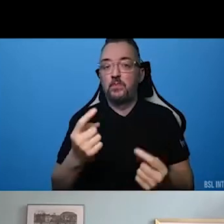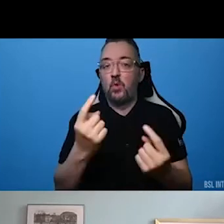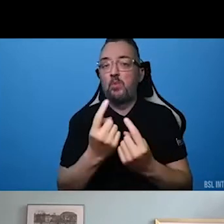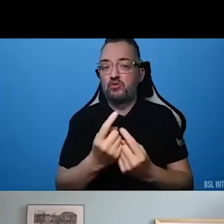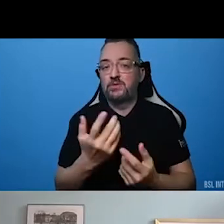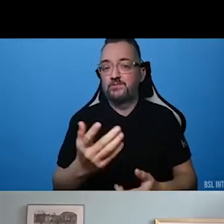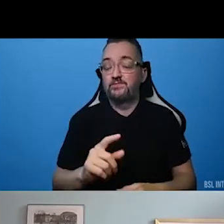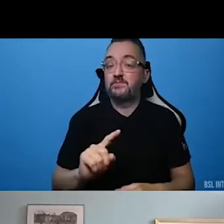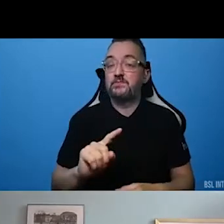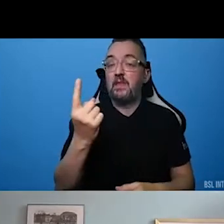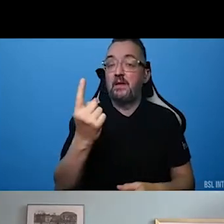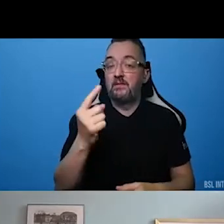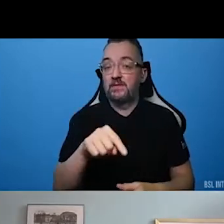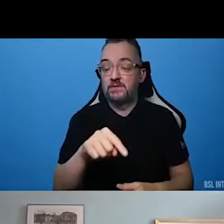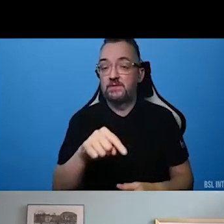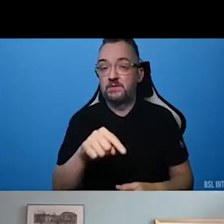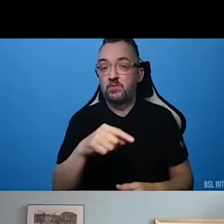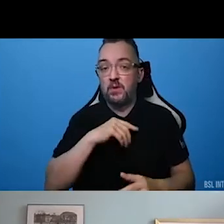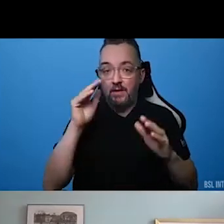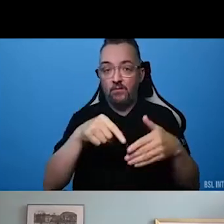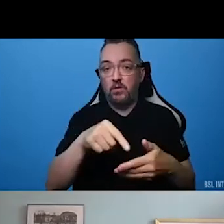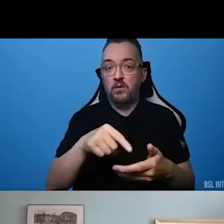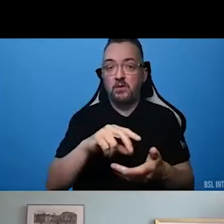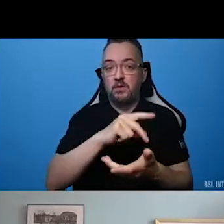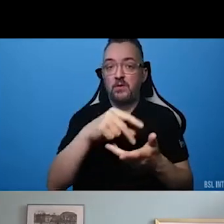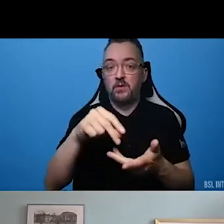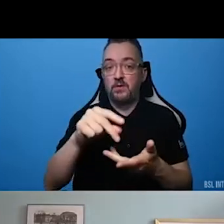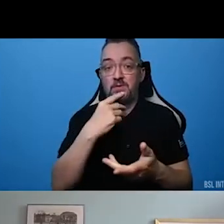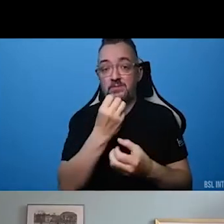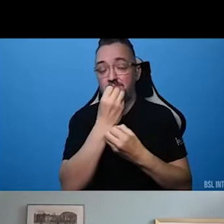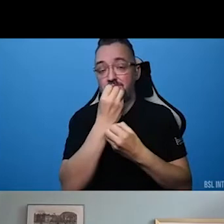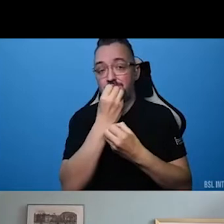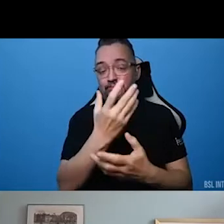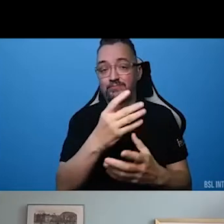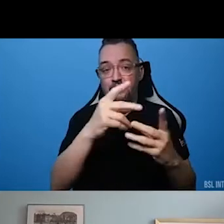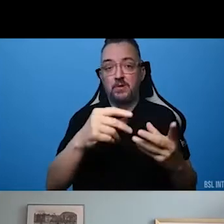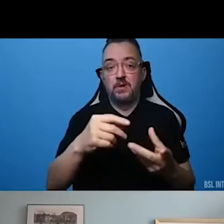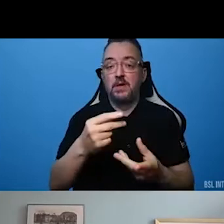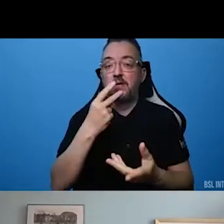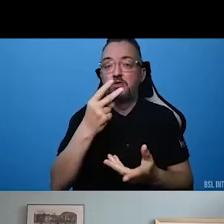The first object that I'd like to focus on is this quite amazing tobacco snuff mull